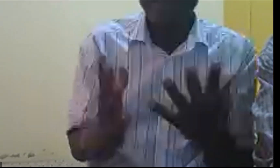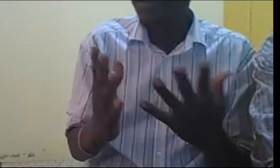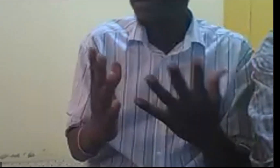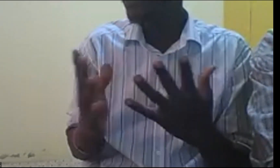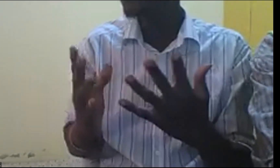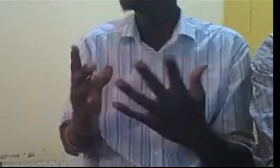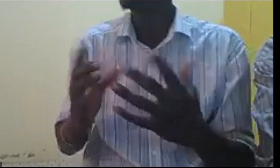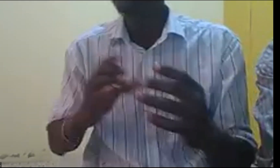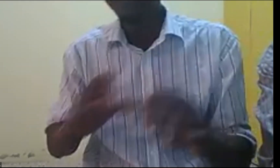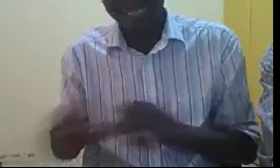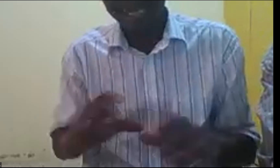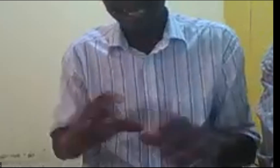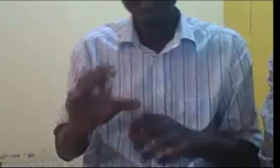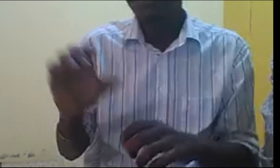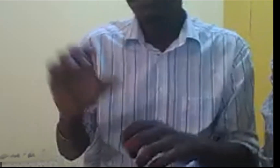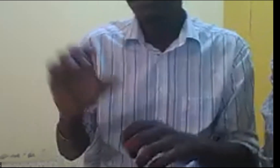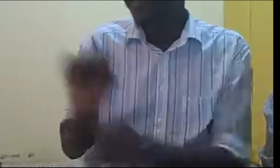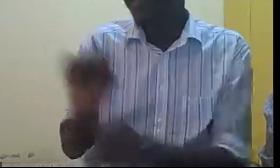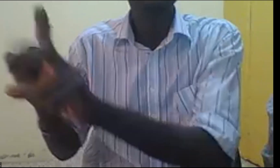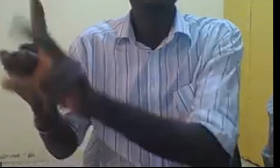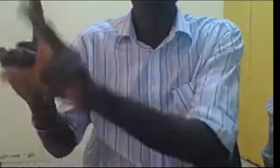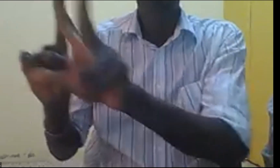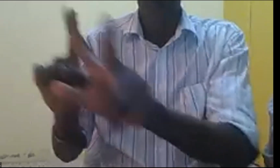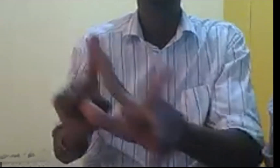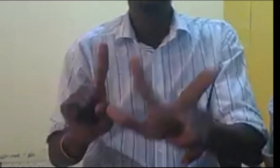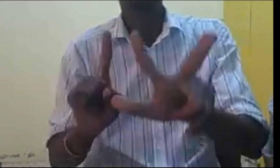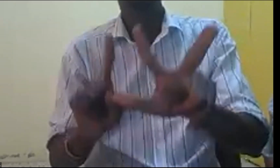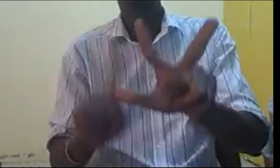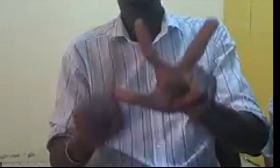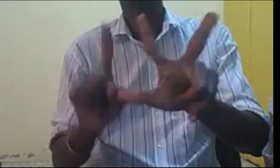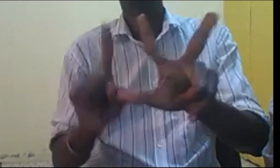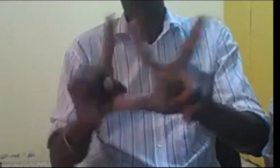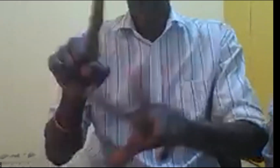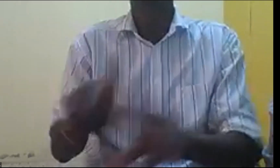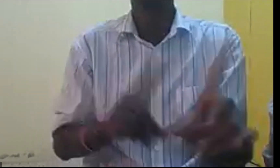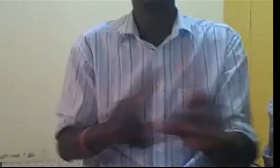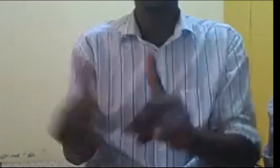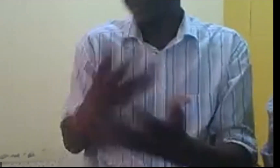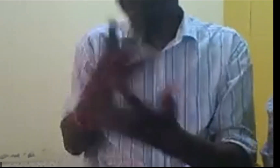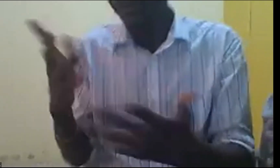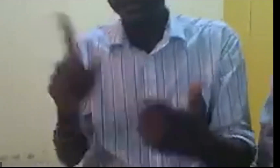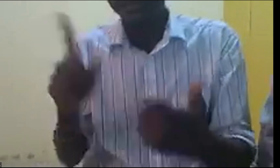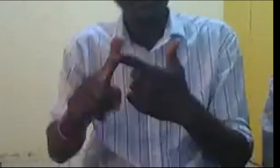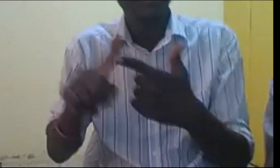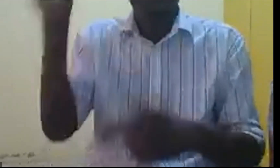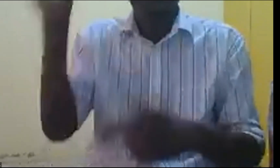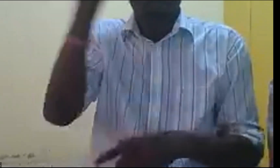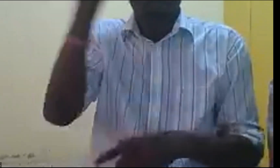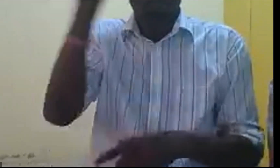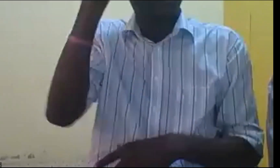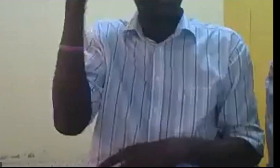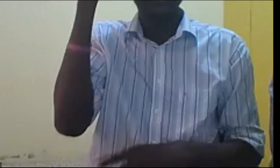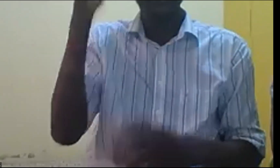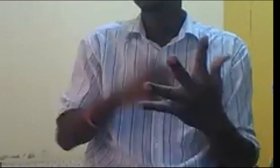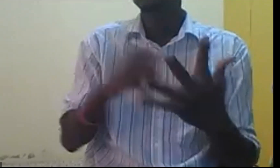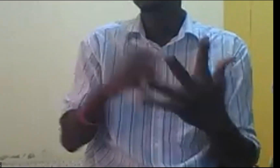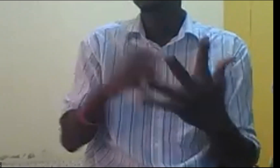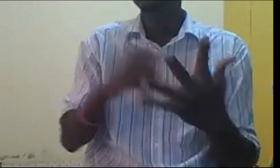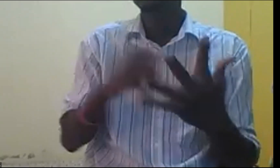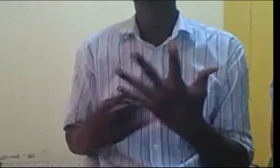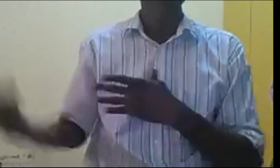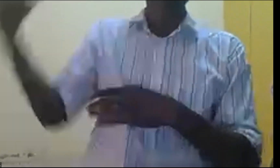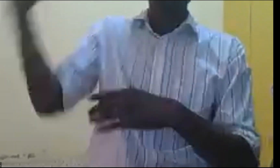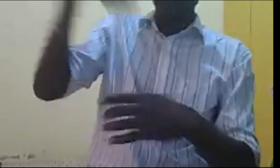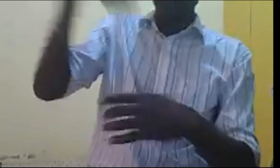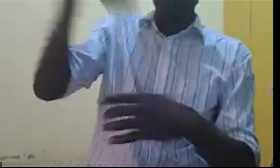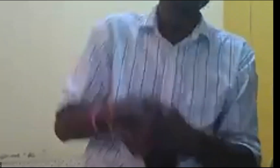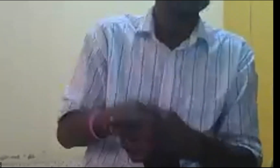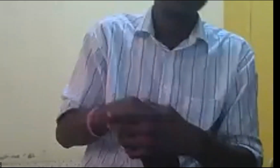If you're not able to navigate to the mural, then don't worry.